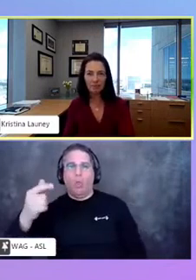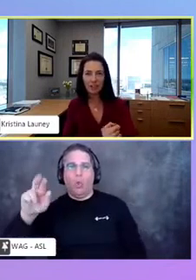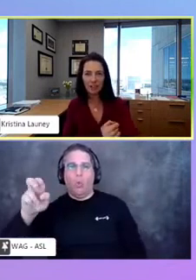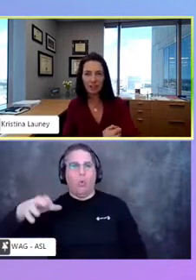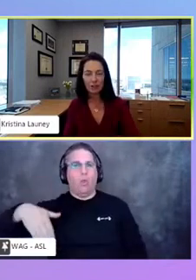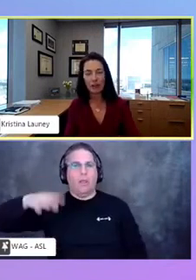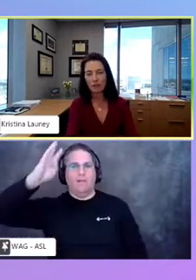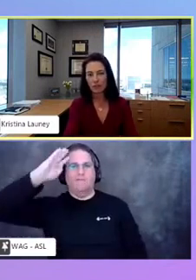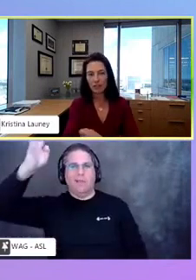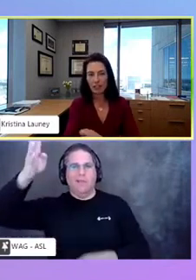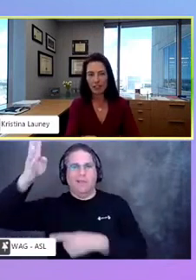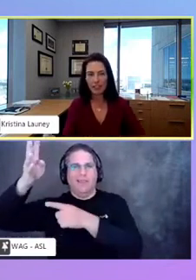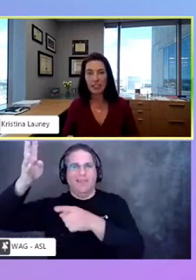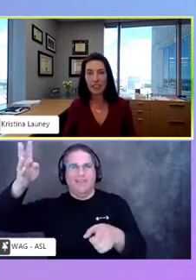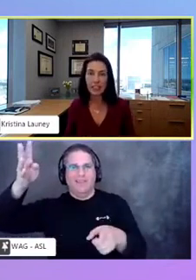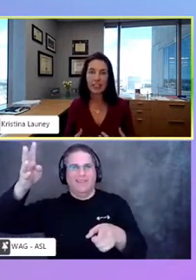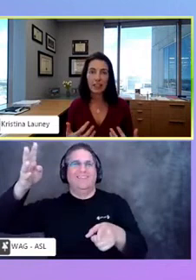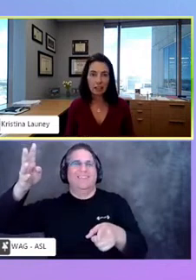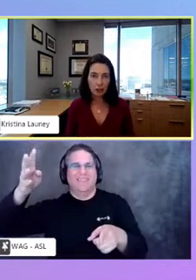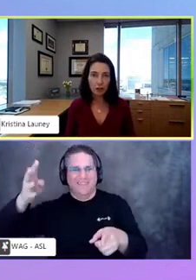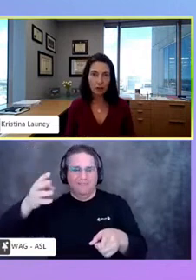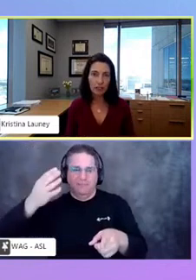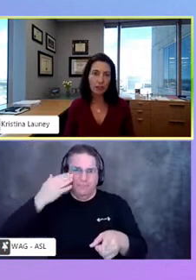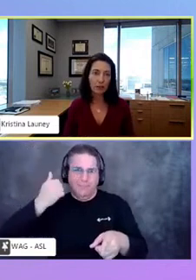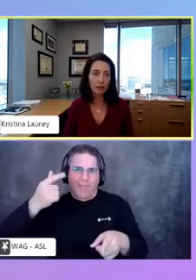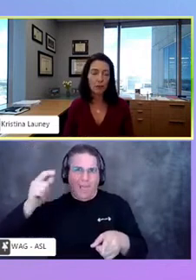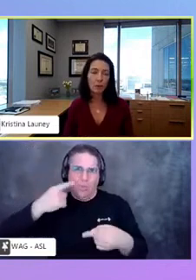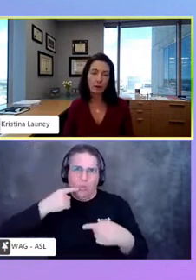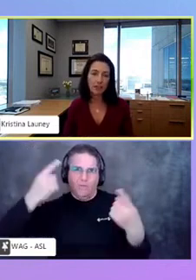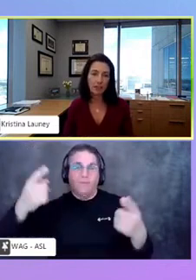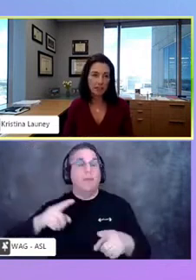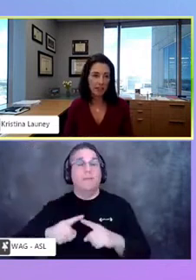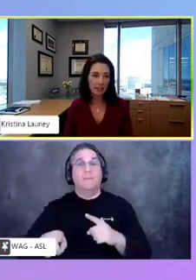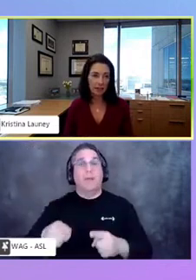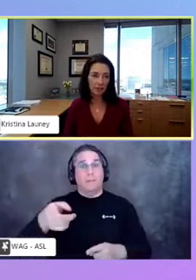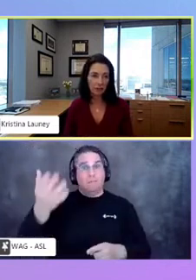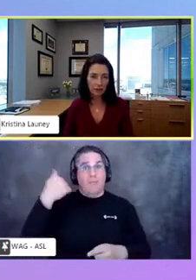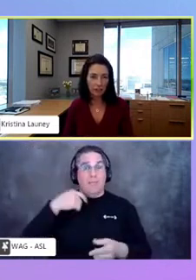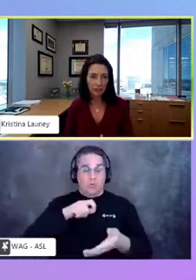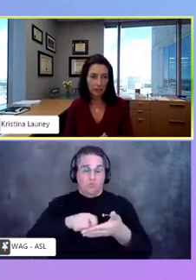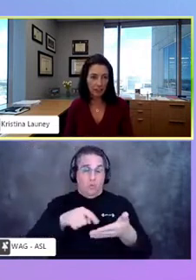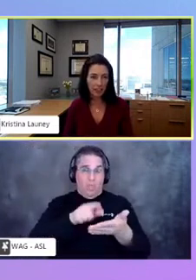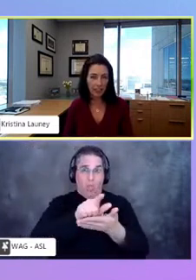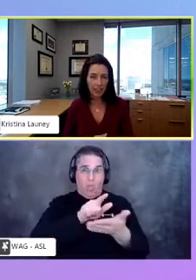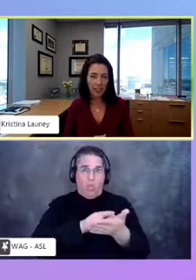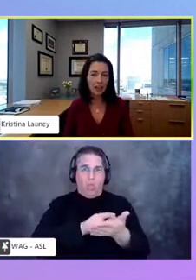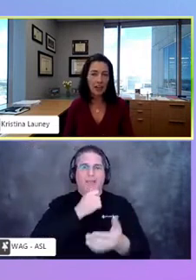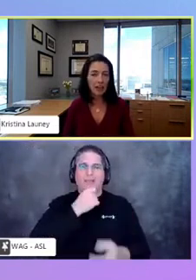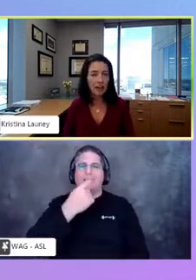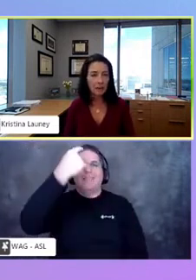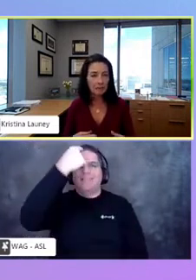out at this point that the internet was not even -- so